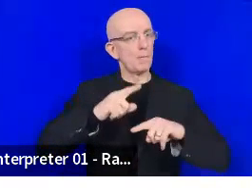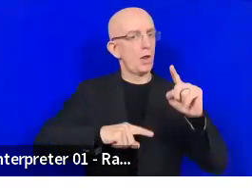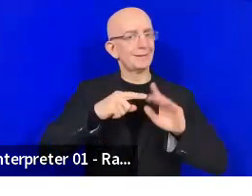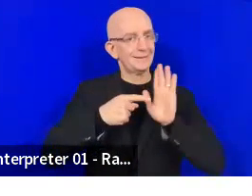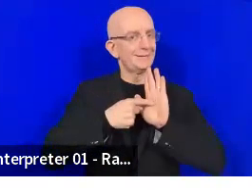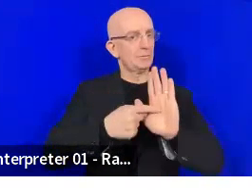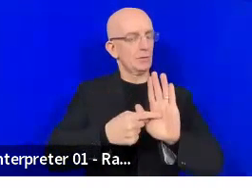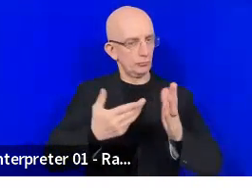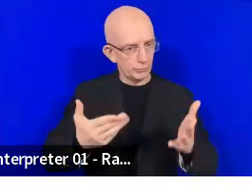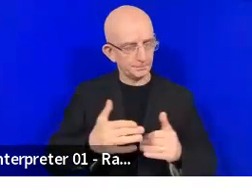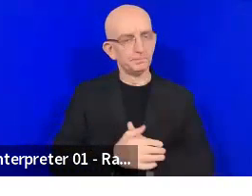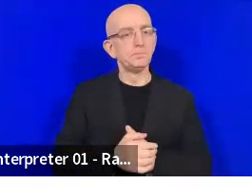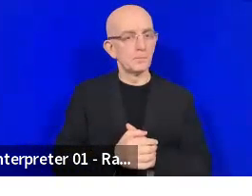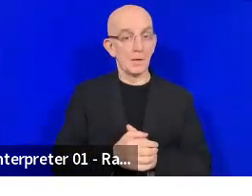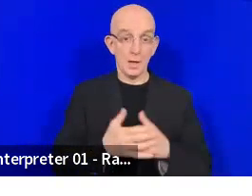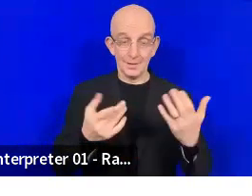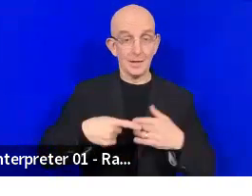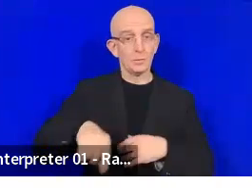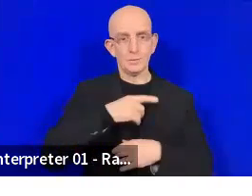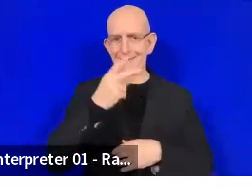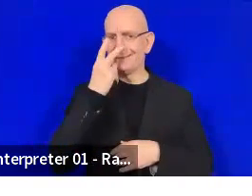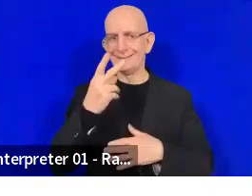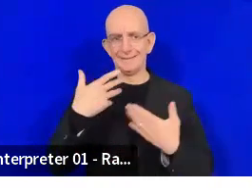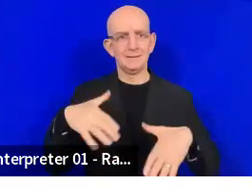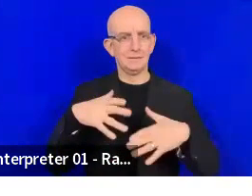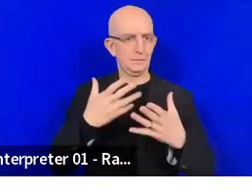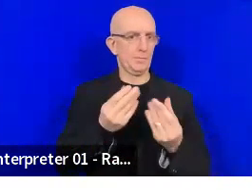strong reflection of that in the 2019 Political Declaration.